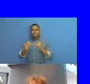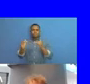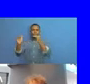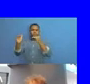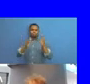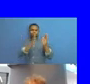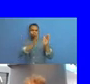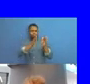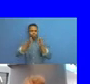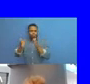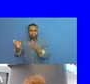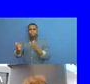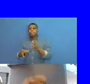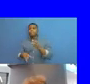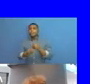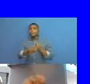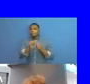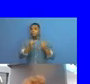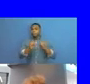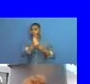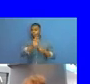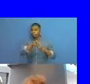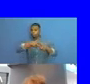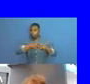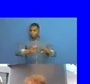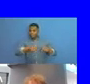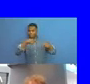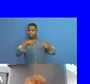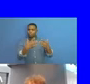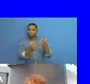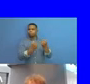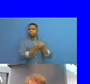In Level 3, you will talk not only not about the change that you want to make, but the challenges